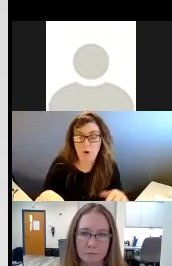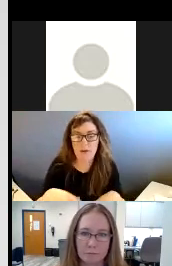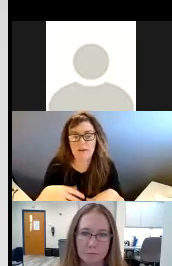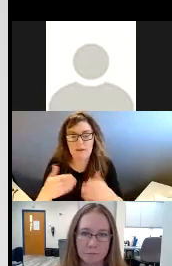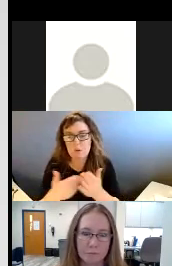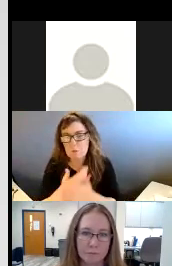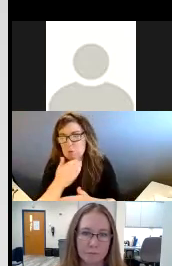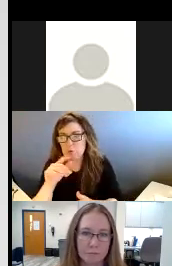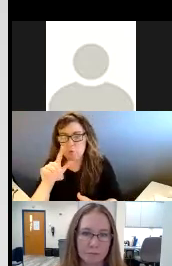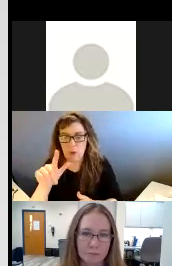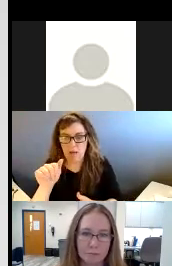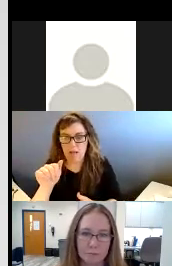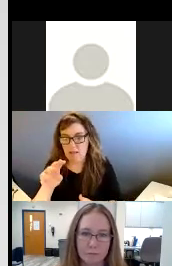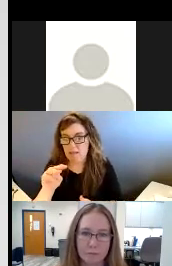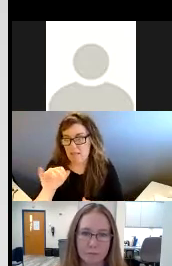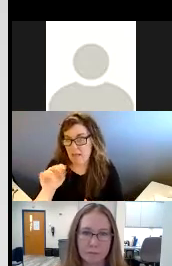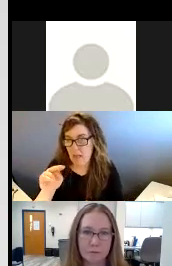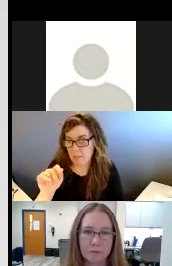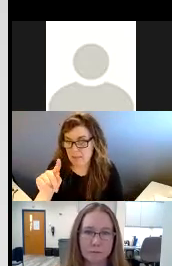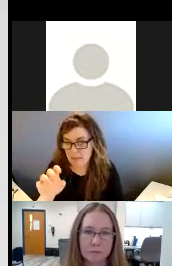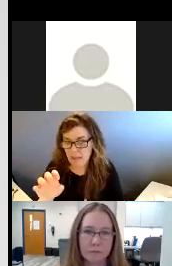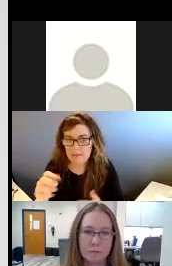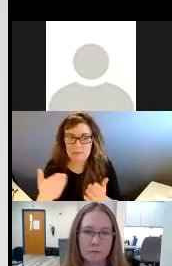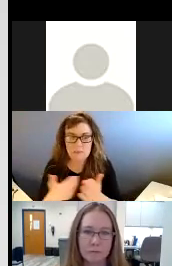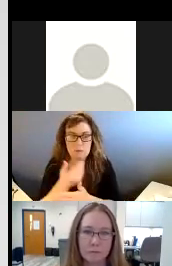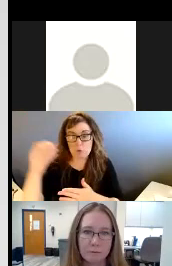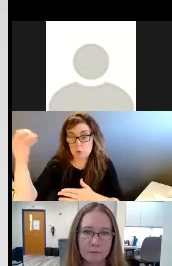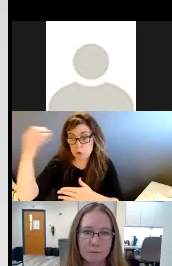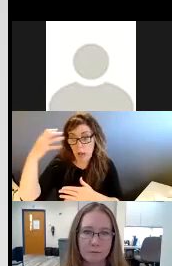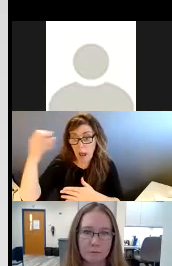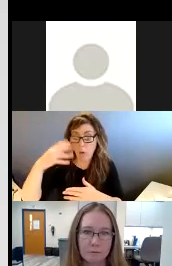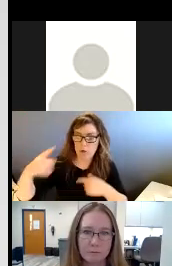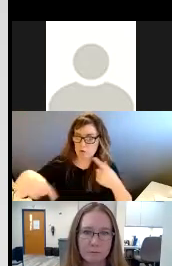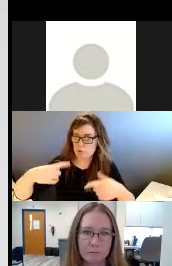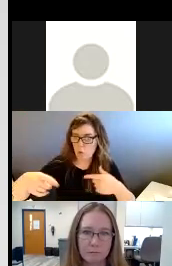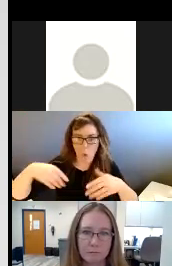NONTHRESHOLD ROLL-IN SHOWER TO GET IN AND OUT.